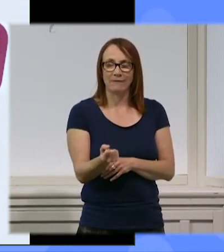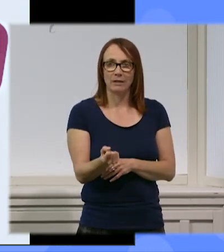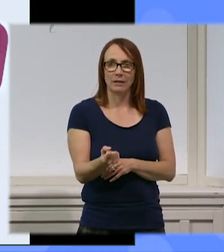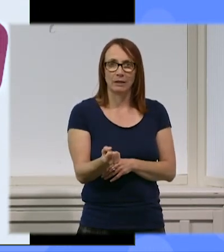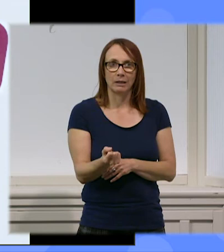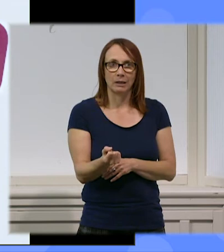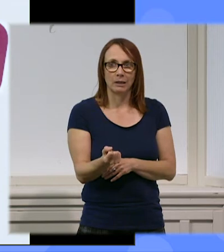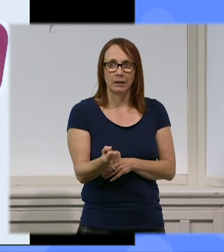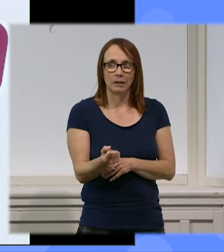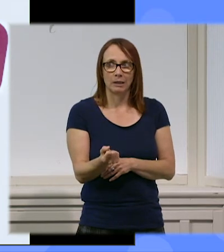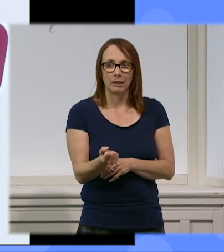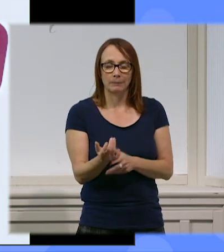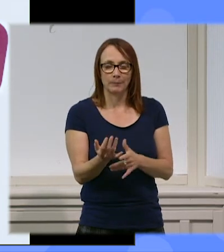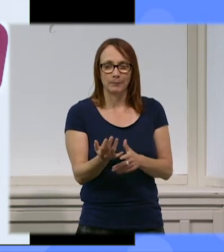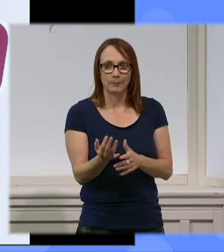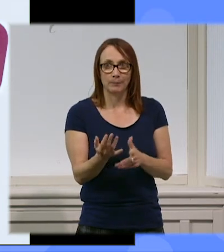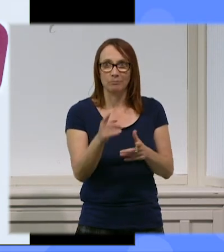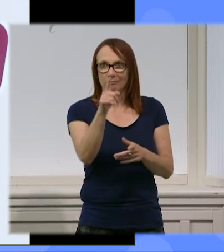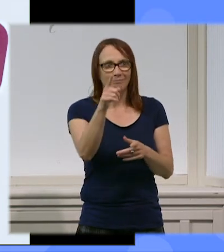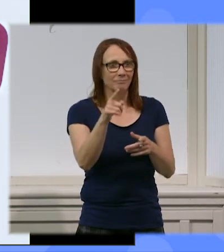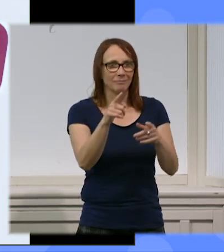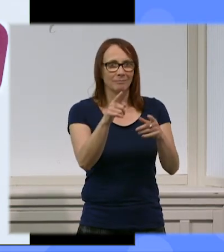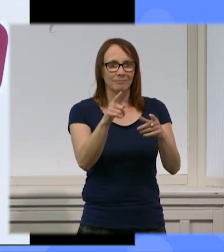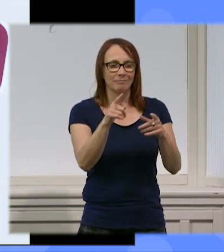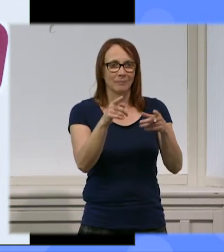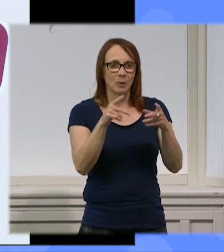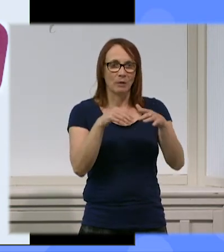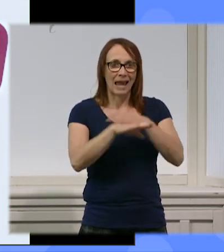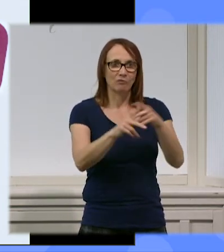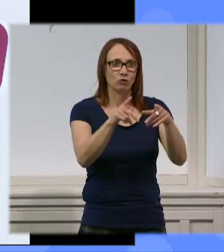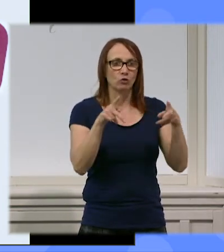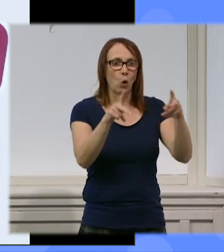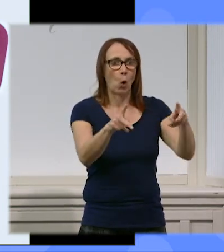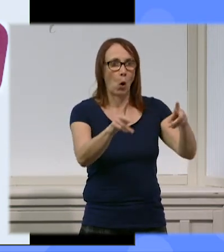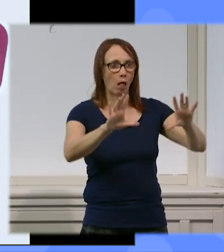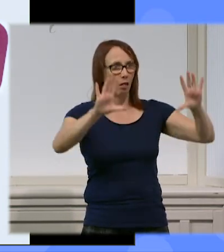the entrance hopes I the the Secretariat table and I see that some people have